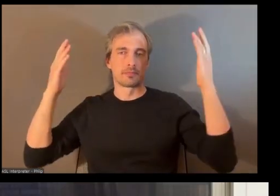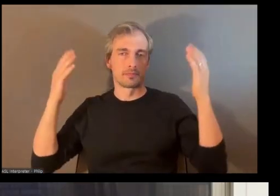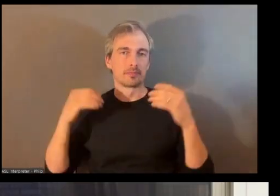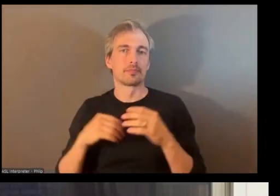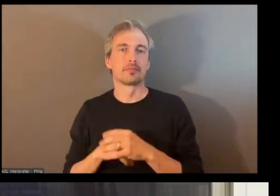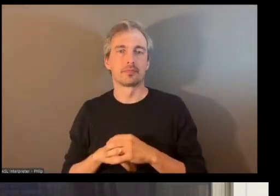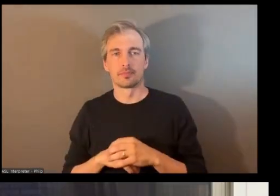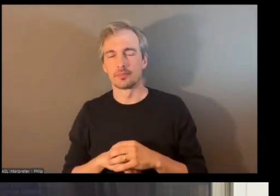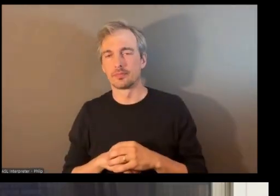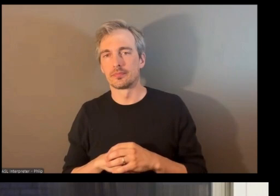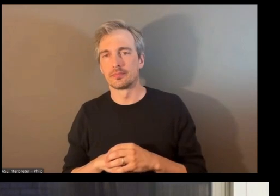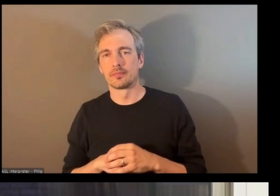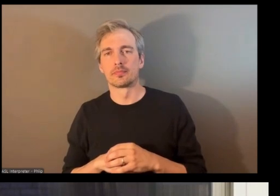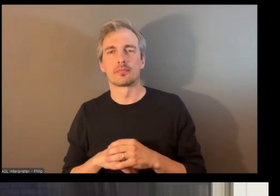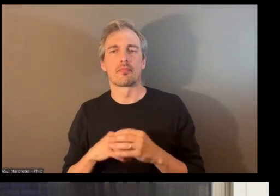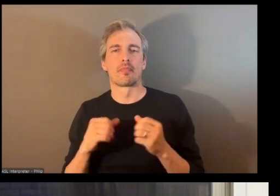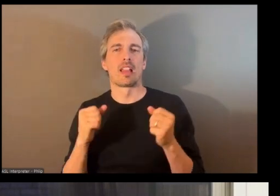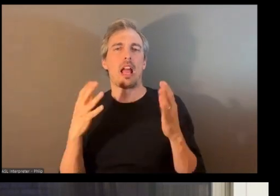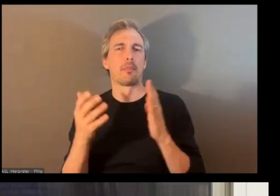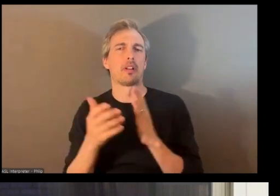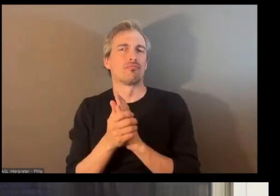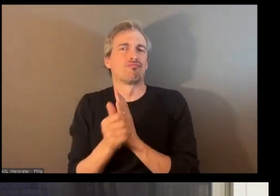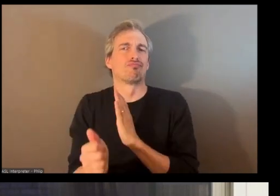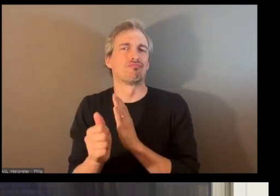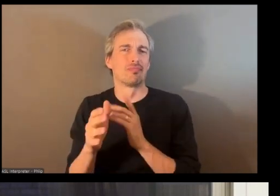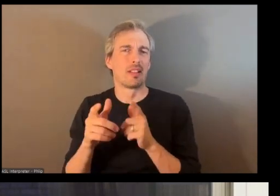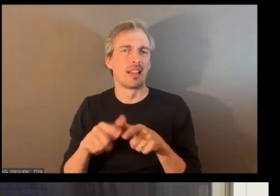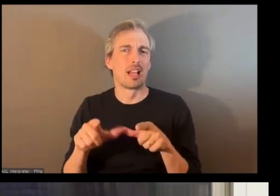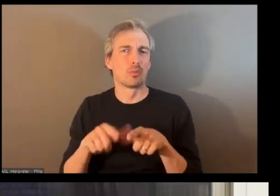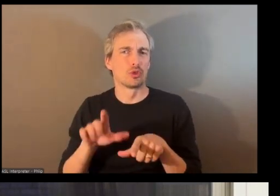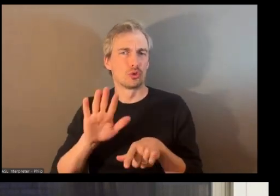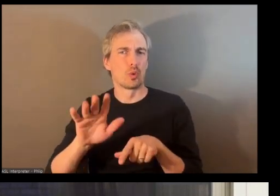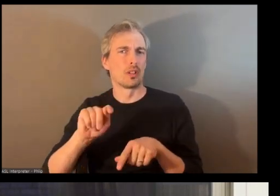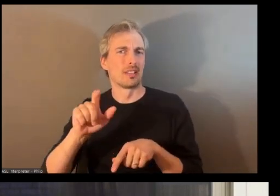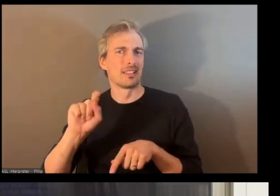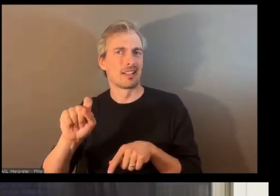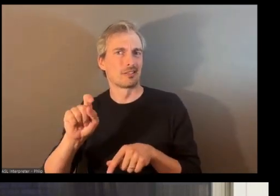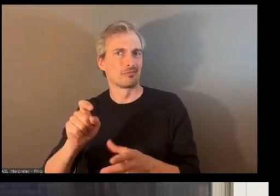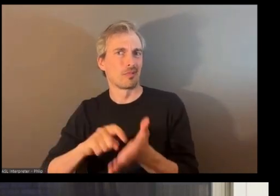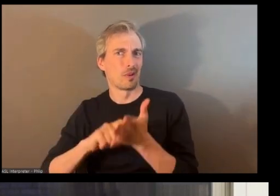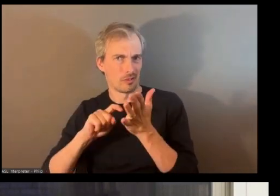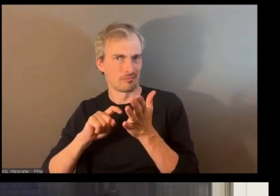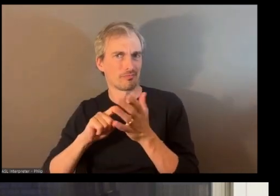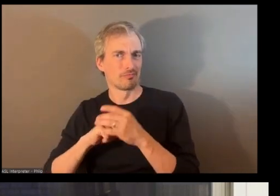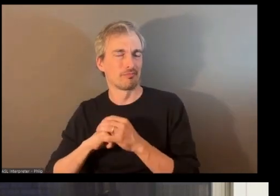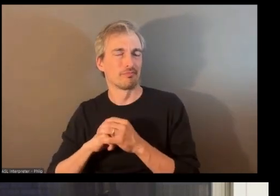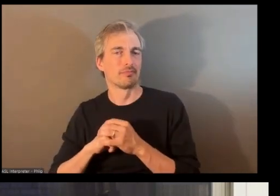And then... For questions and answers, I have this questionable cat in a snail shell. All